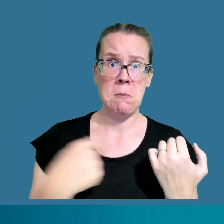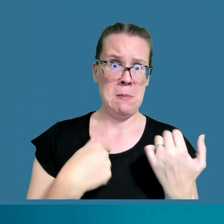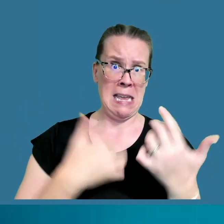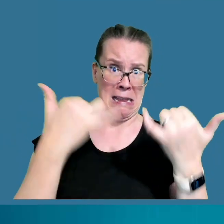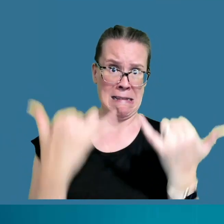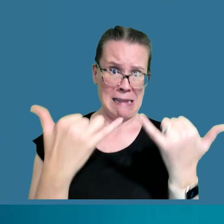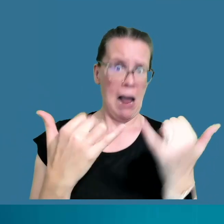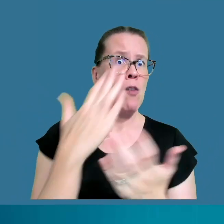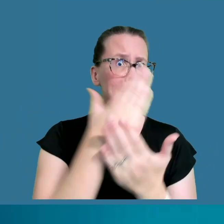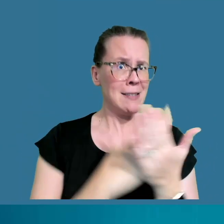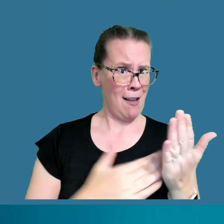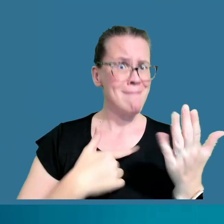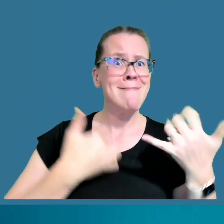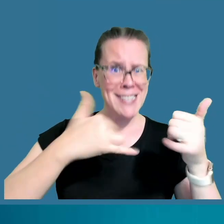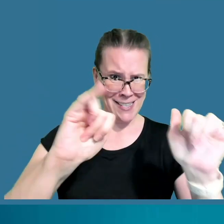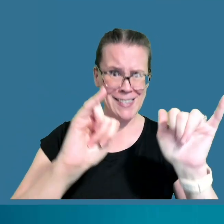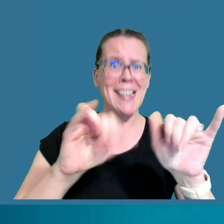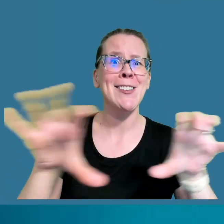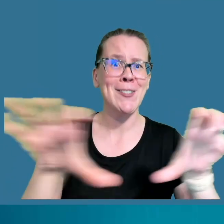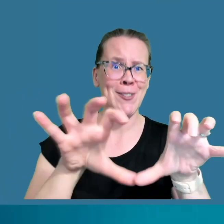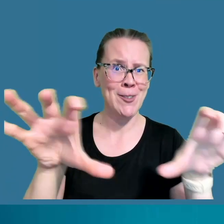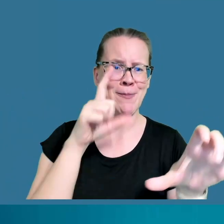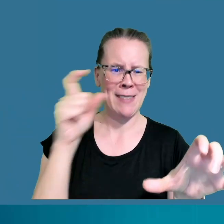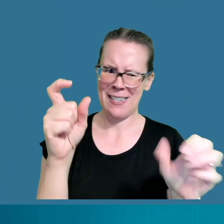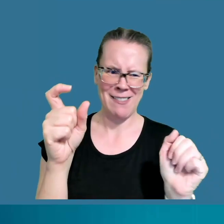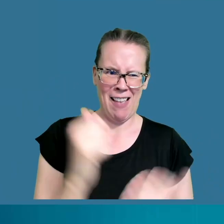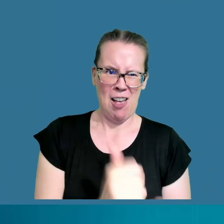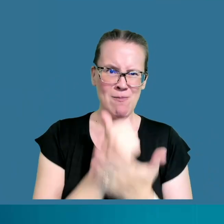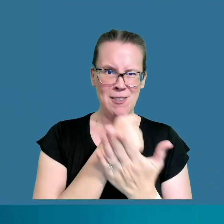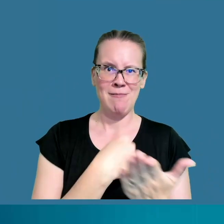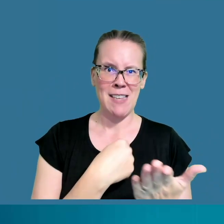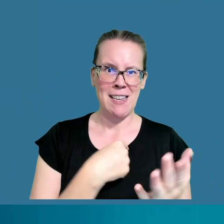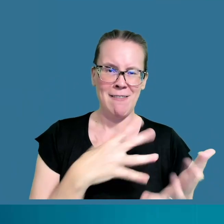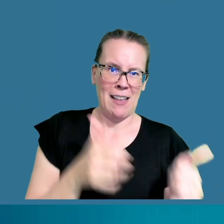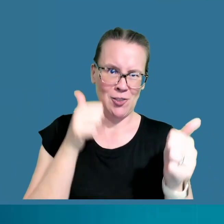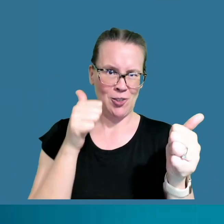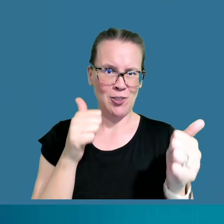expect you to use forever/all of the time. There are some of them that I still do, uh,